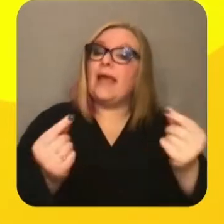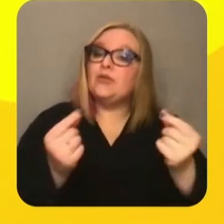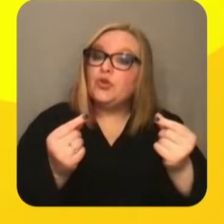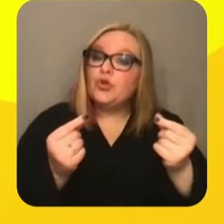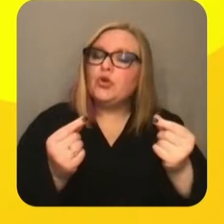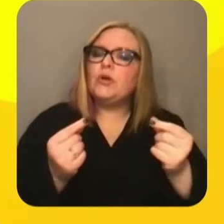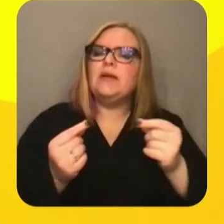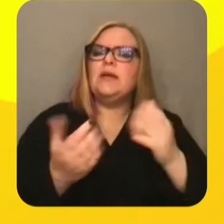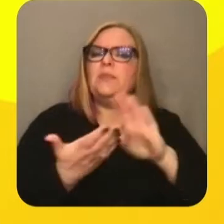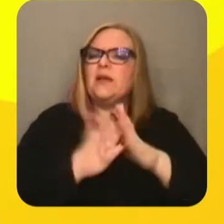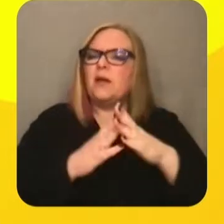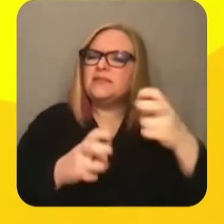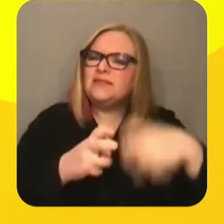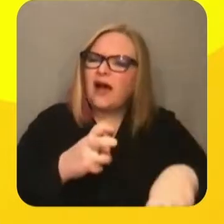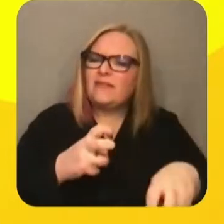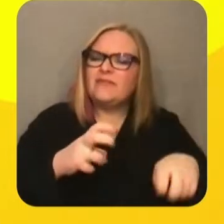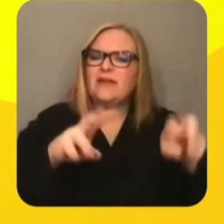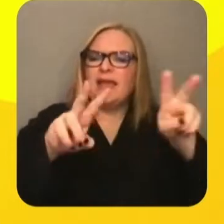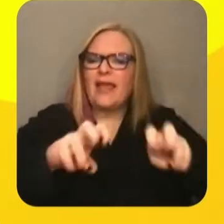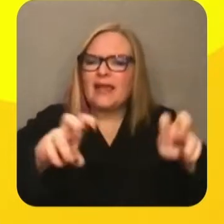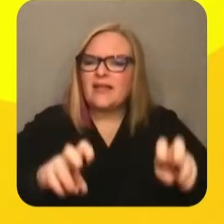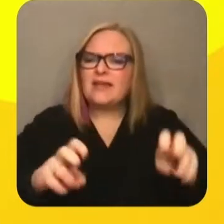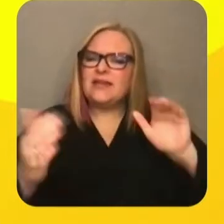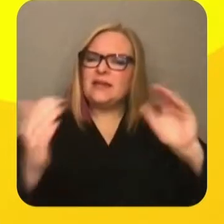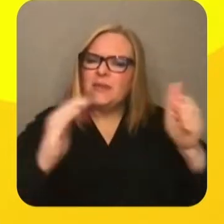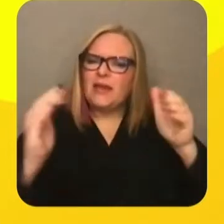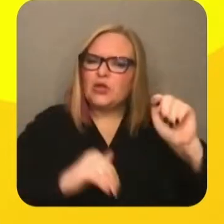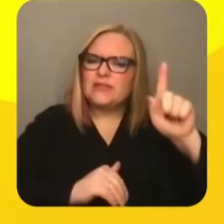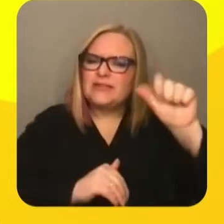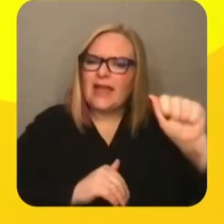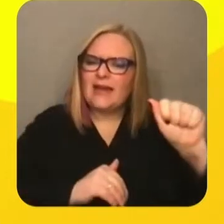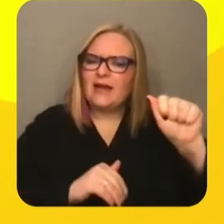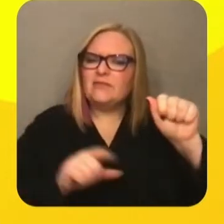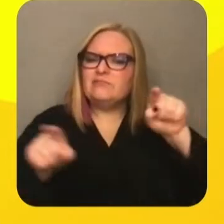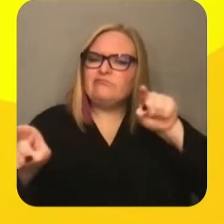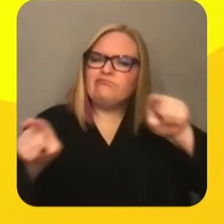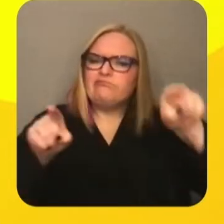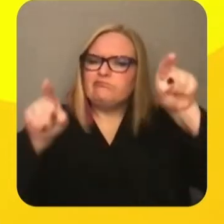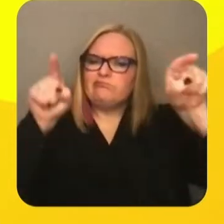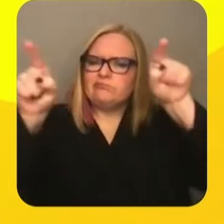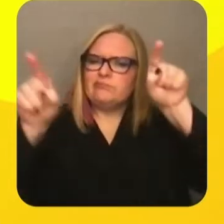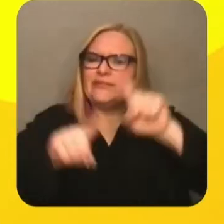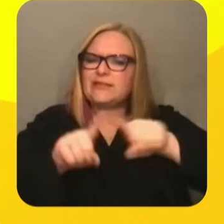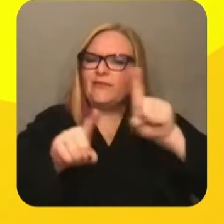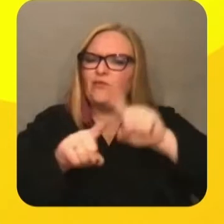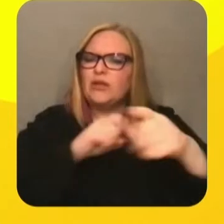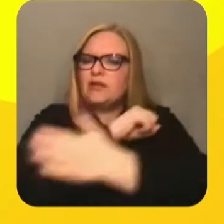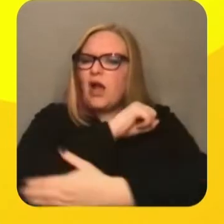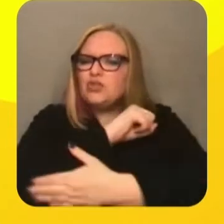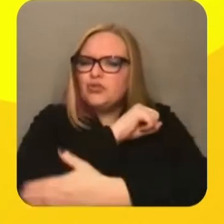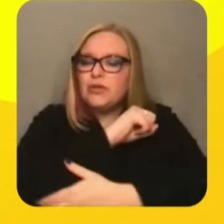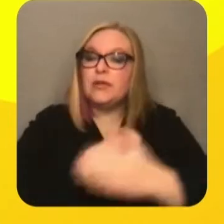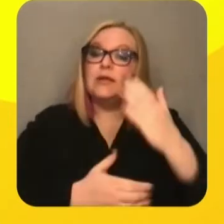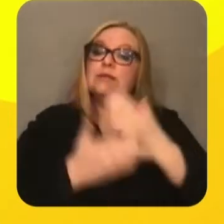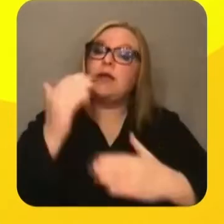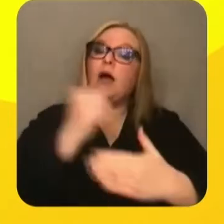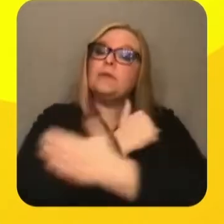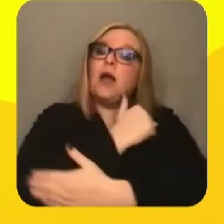to analyze and compare data across regions. So some countries have used very narrow